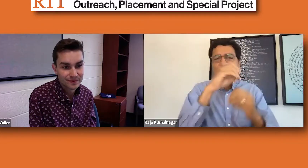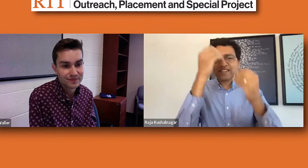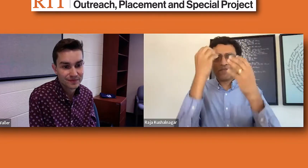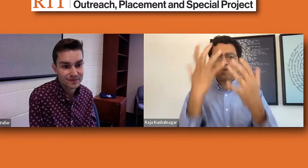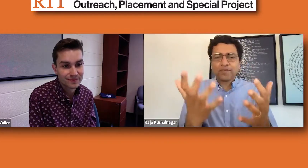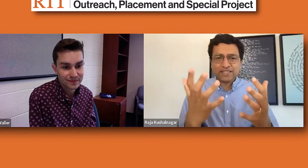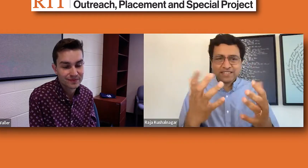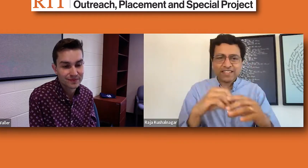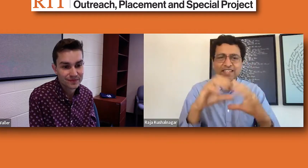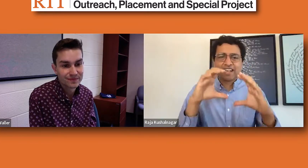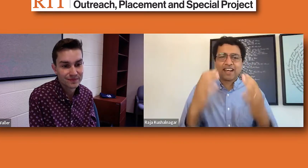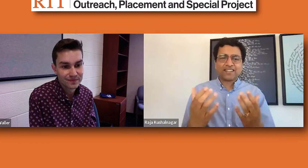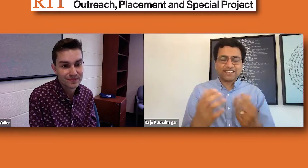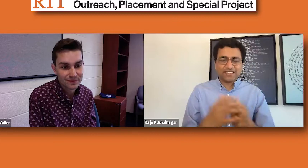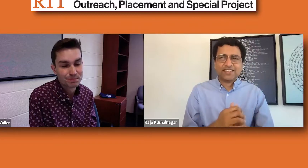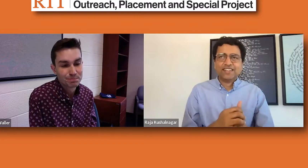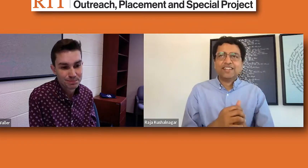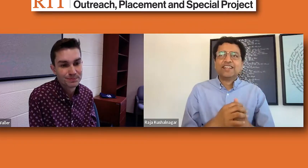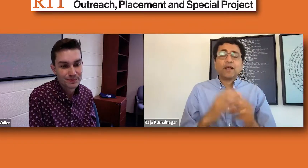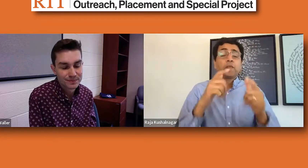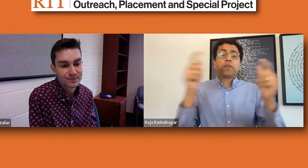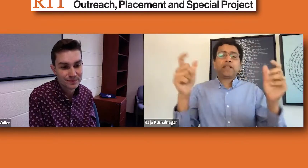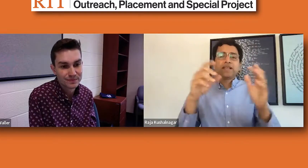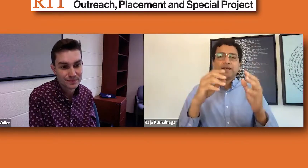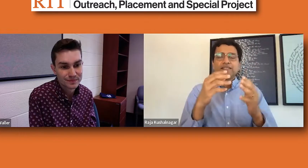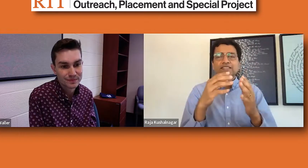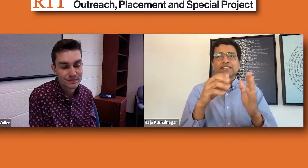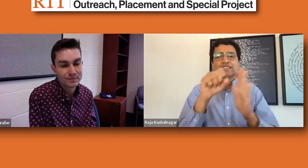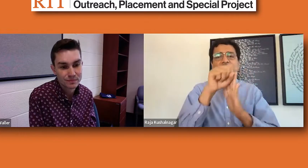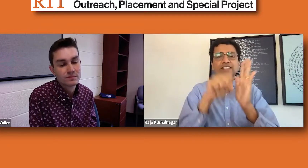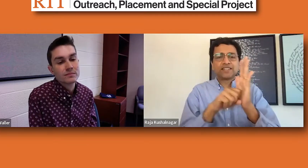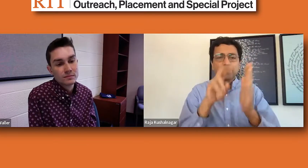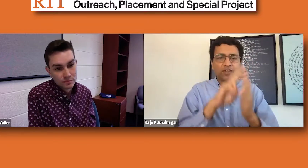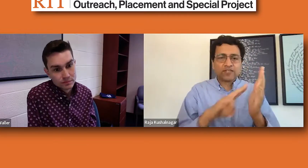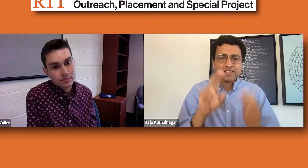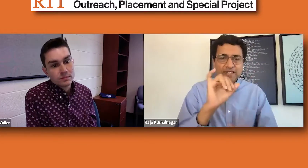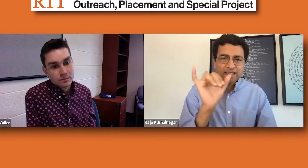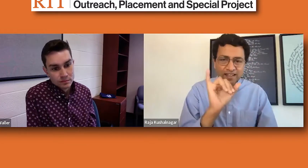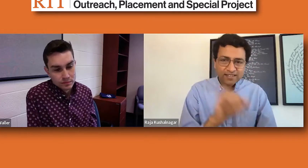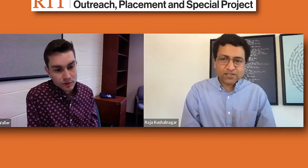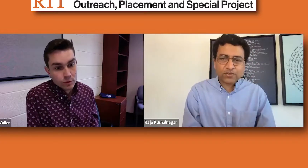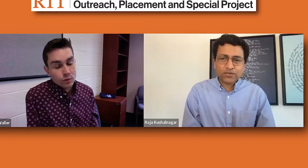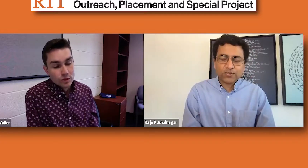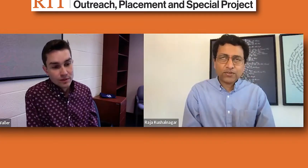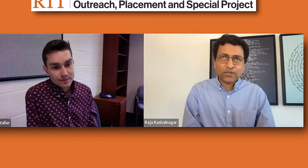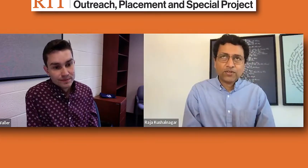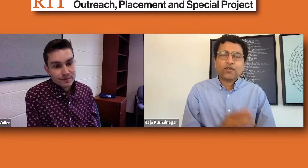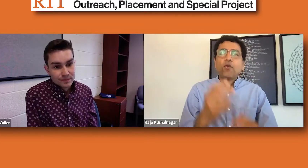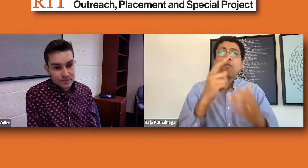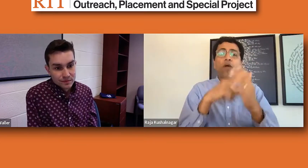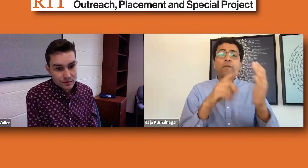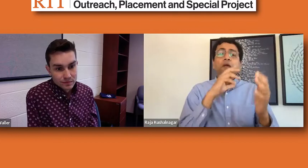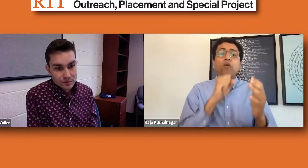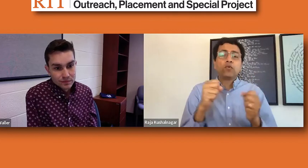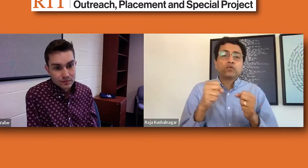So I missed a lot of information in the classroom, and it was a big state university.